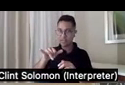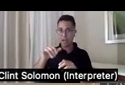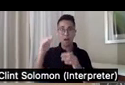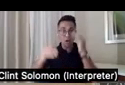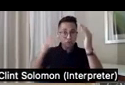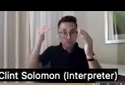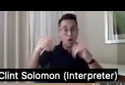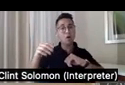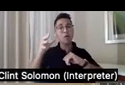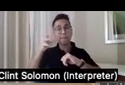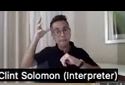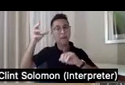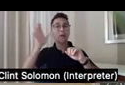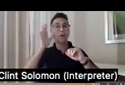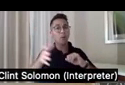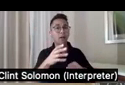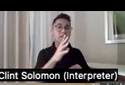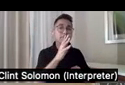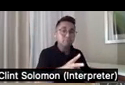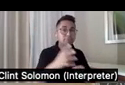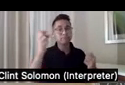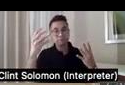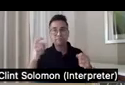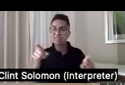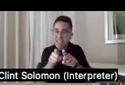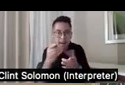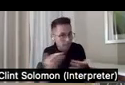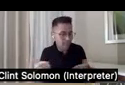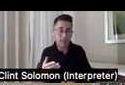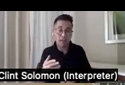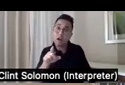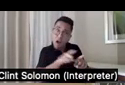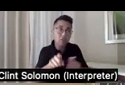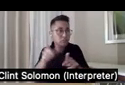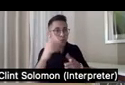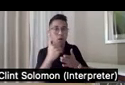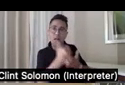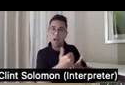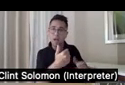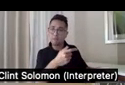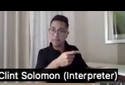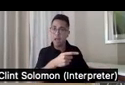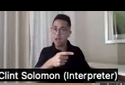and we will create opportunities for the child to do this as well we can also work on book handling